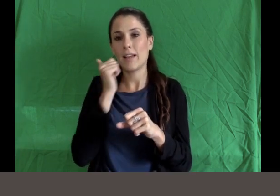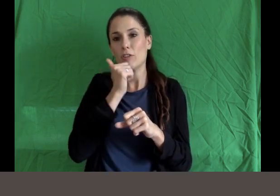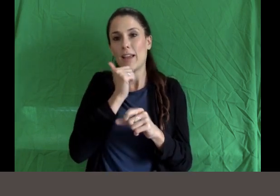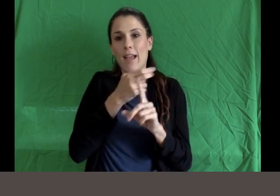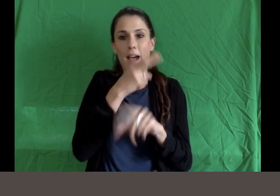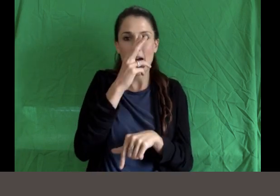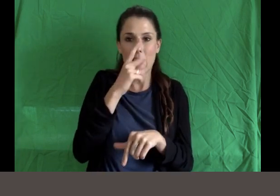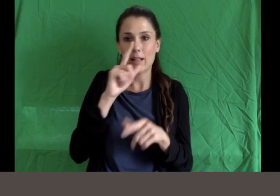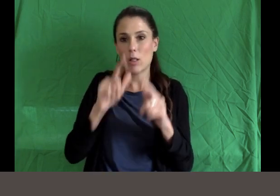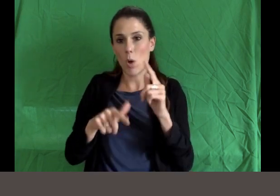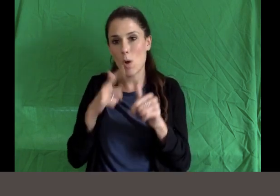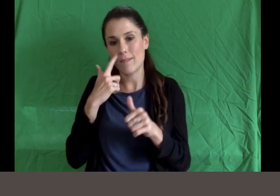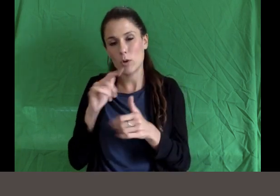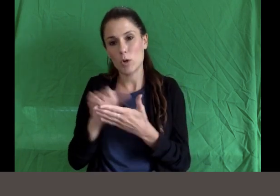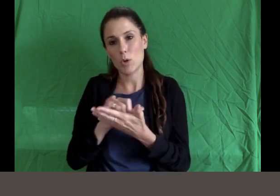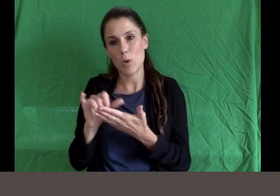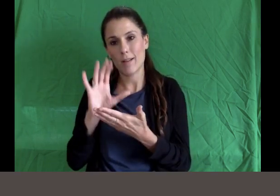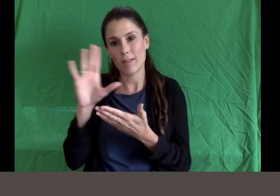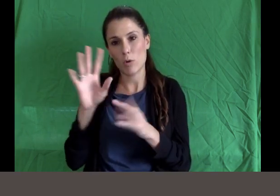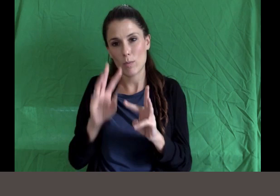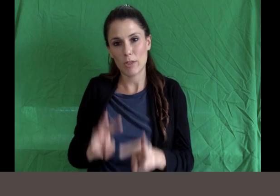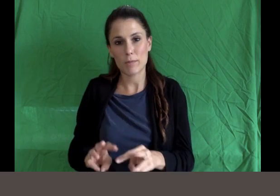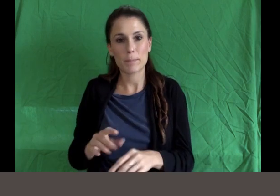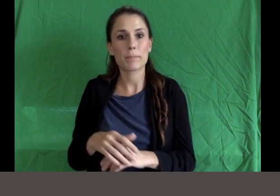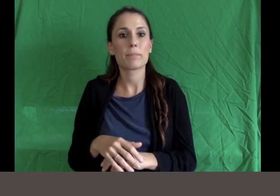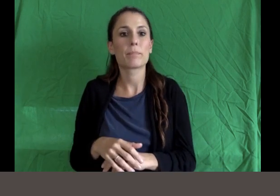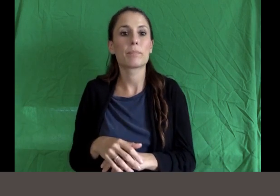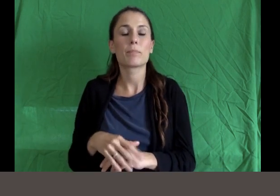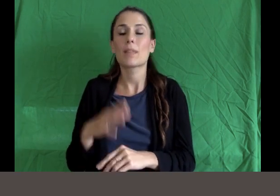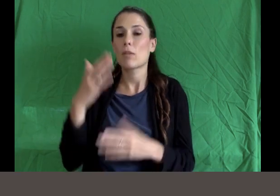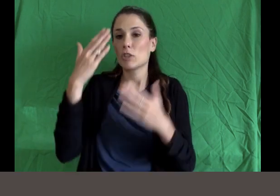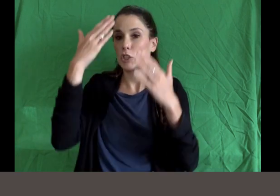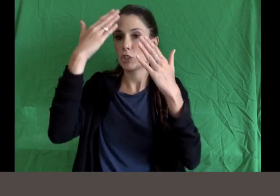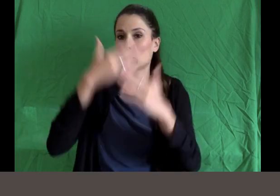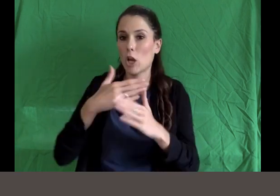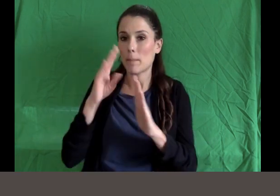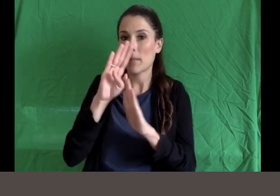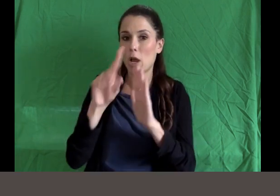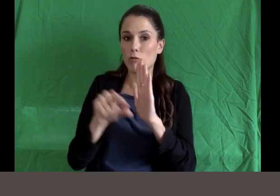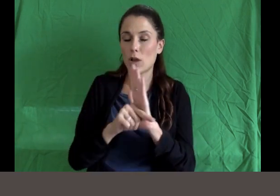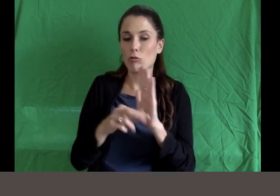average across all of the years of data that he had and then the lighter background color is used